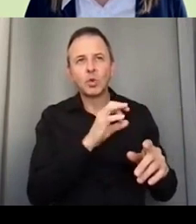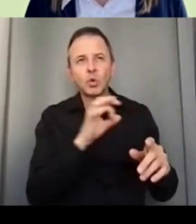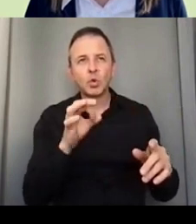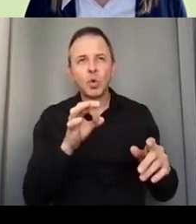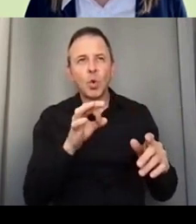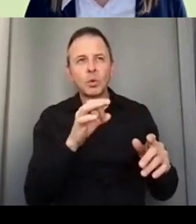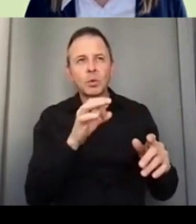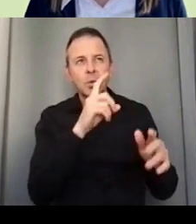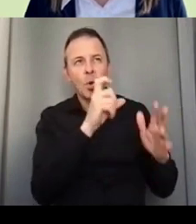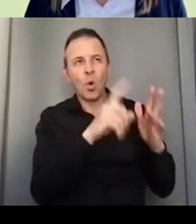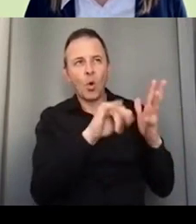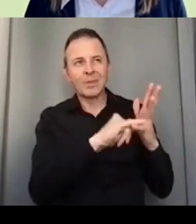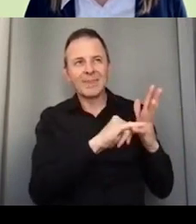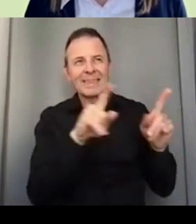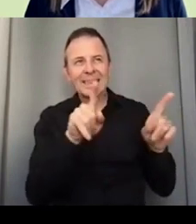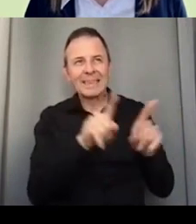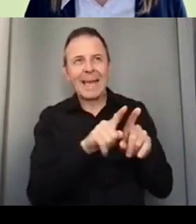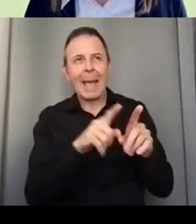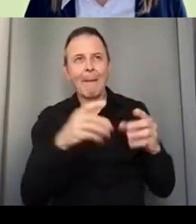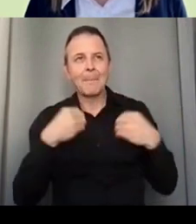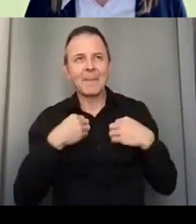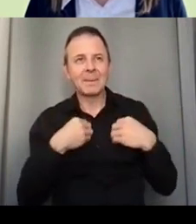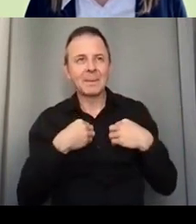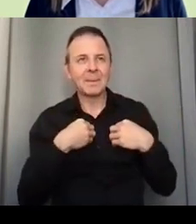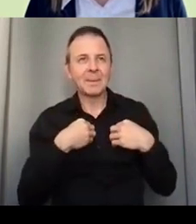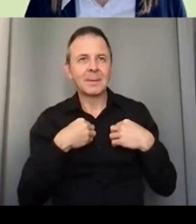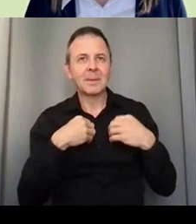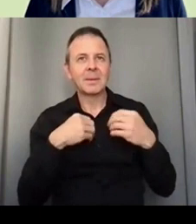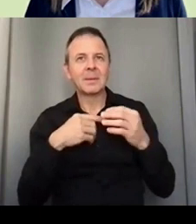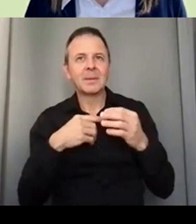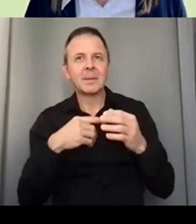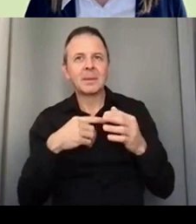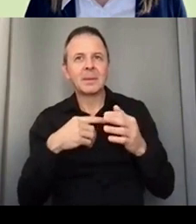also from the same organization as the p as the ones who